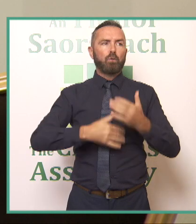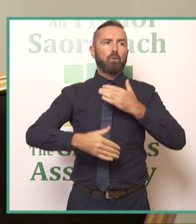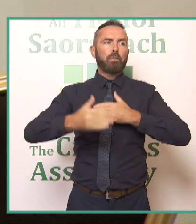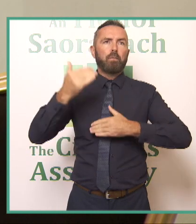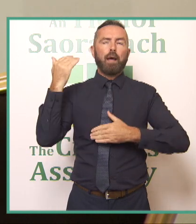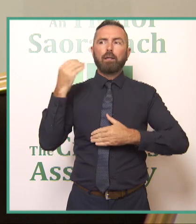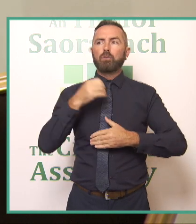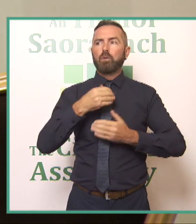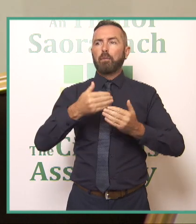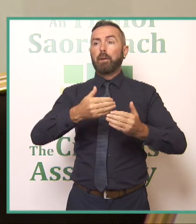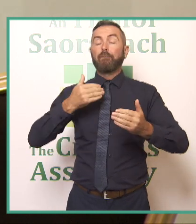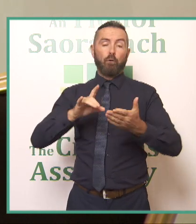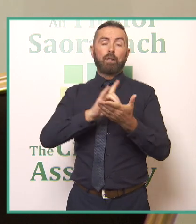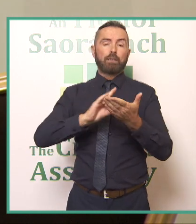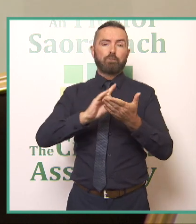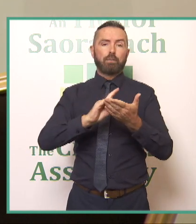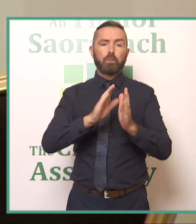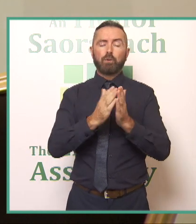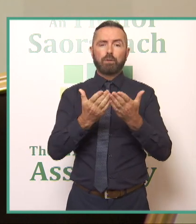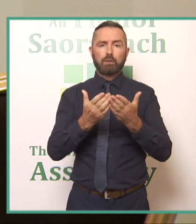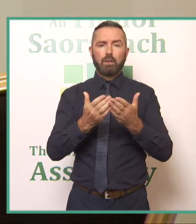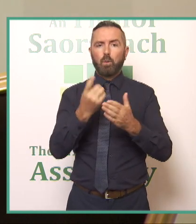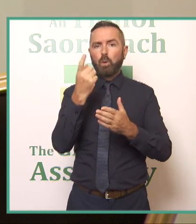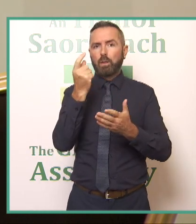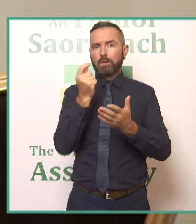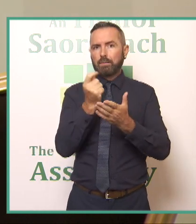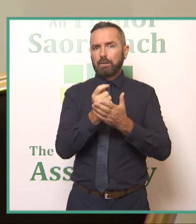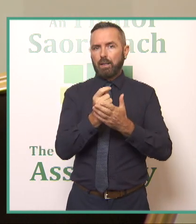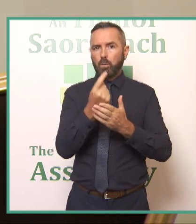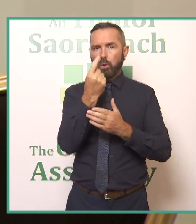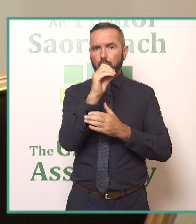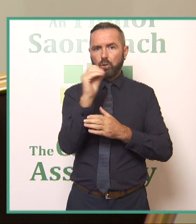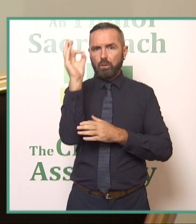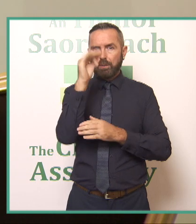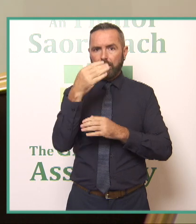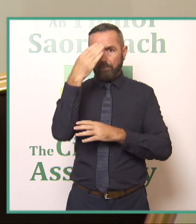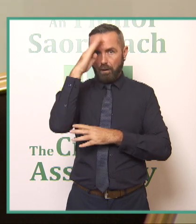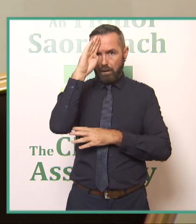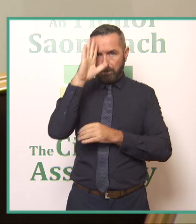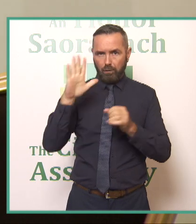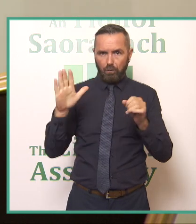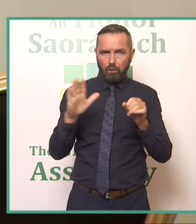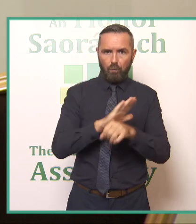pre-history at one point in time a hundred percent of this island was covered in Wild natural habitat